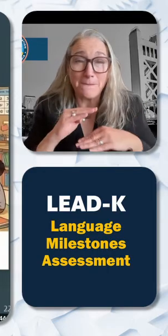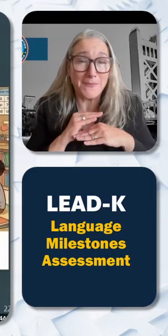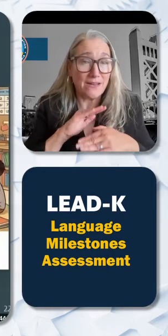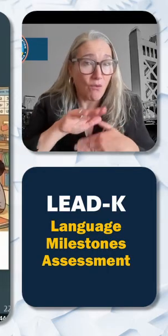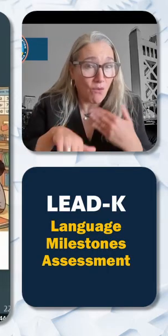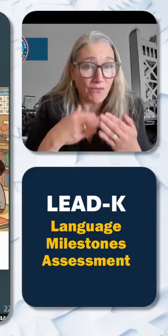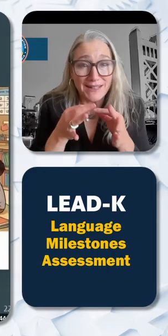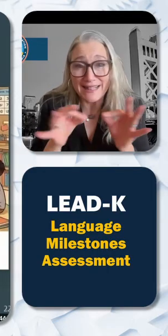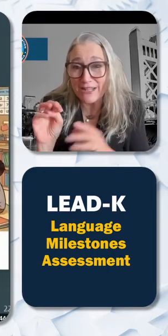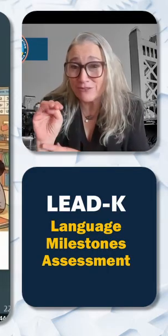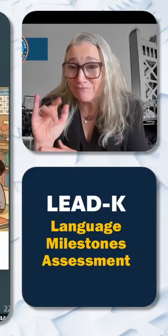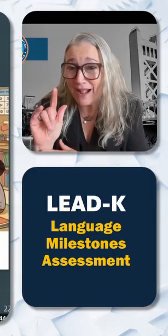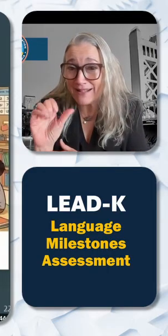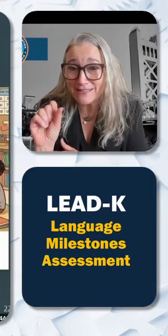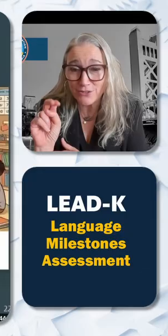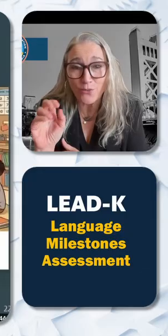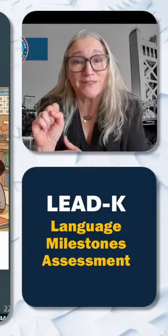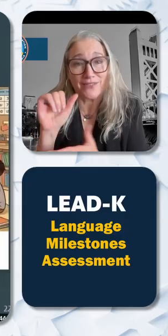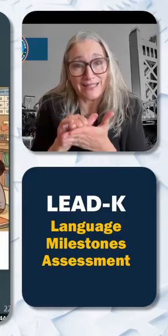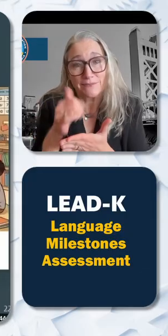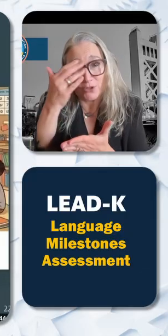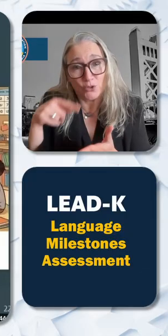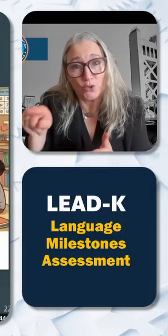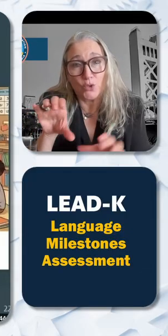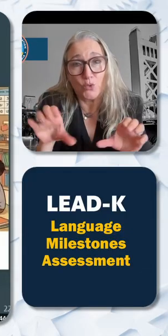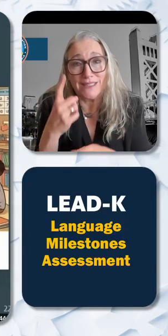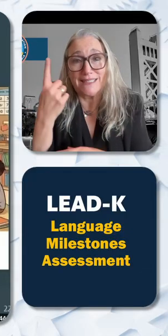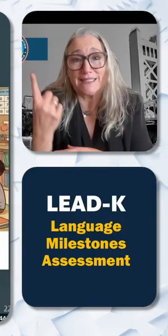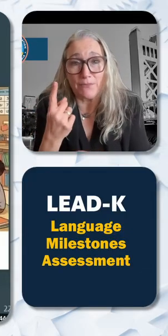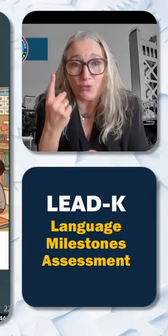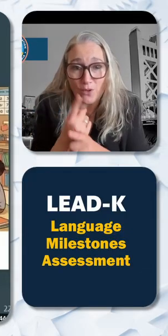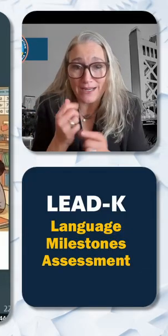Even if that child is doing well, they're meeting all the language milestones,